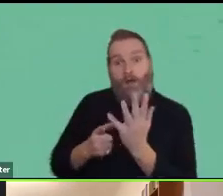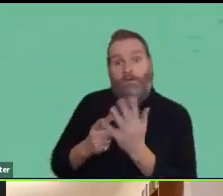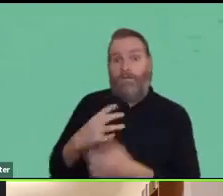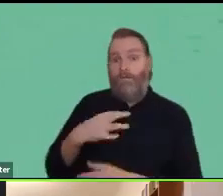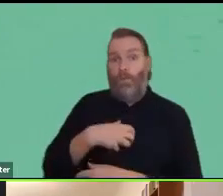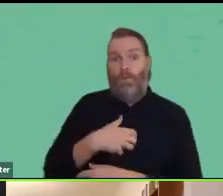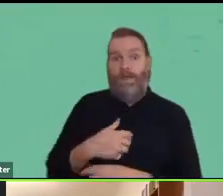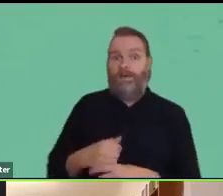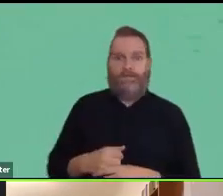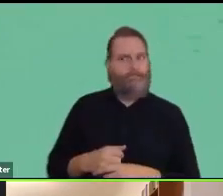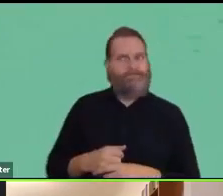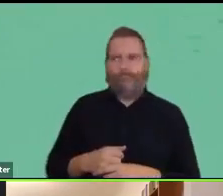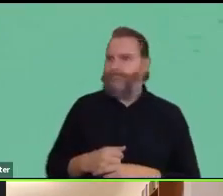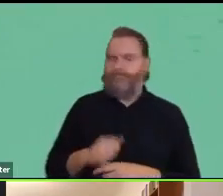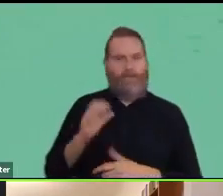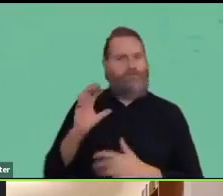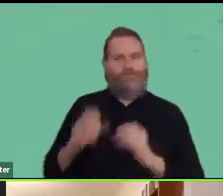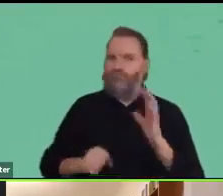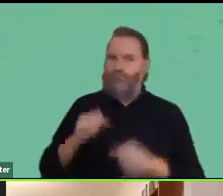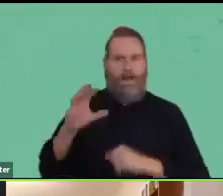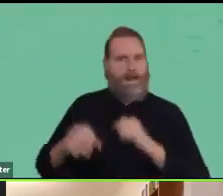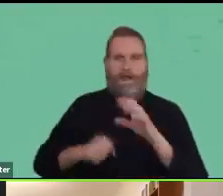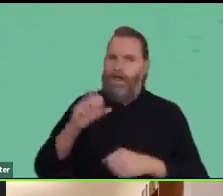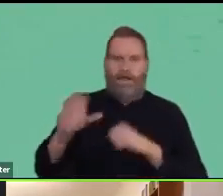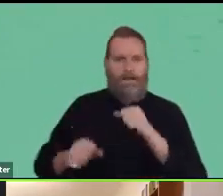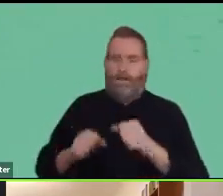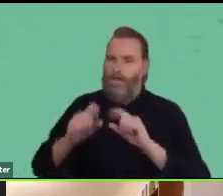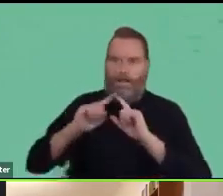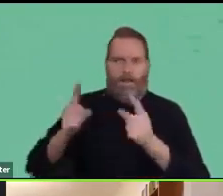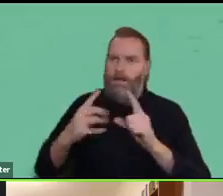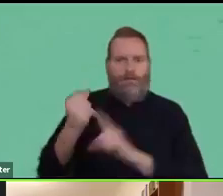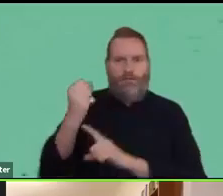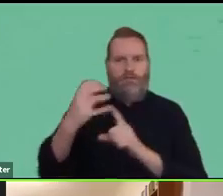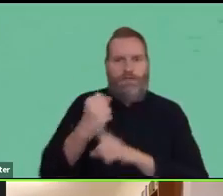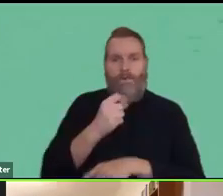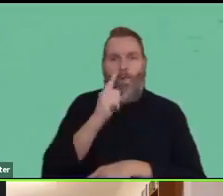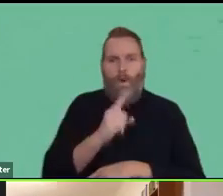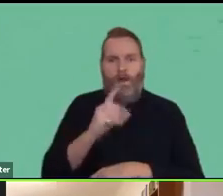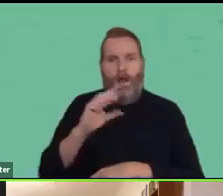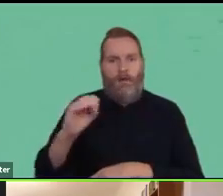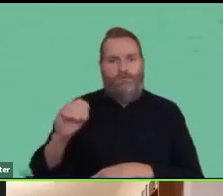get anywhere near 100,000 so I don't I think we should probably not knock what we've done